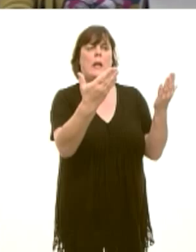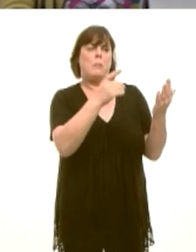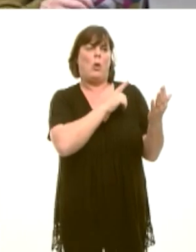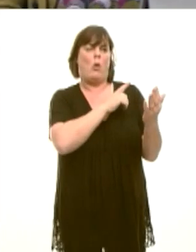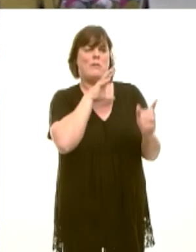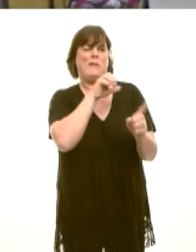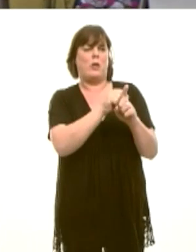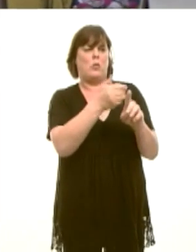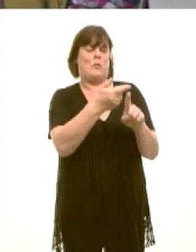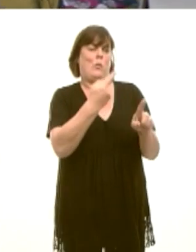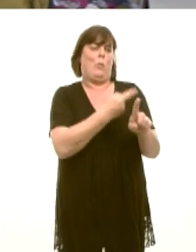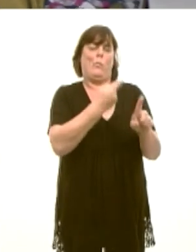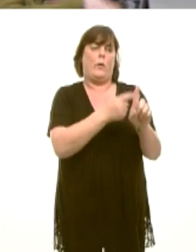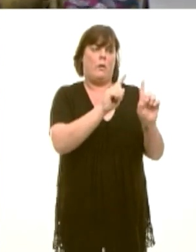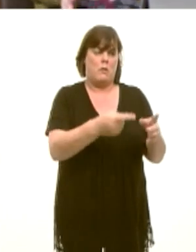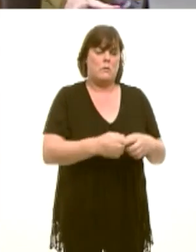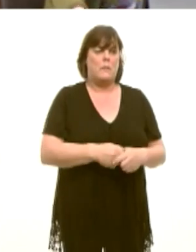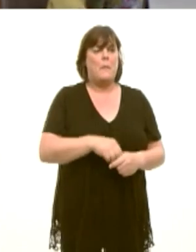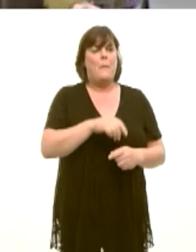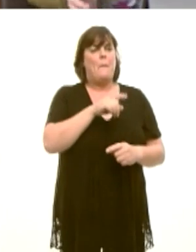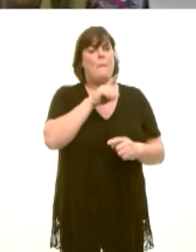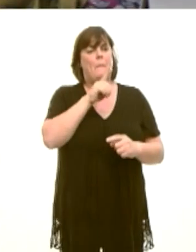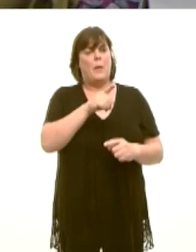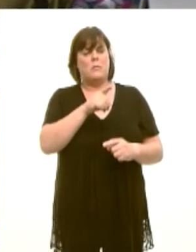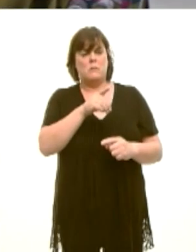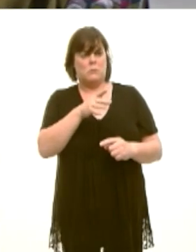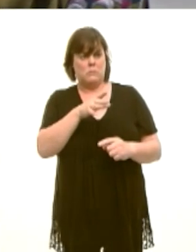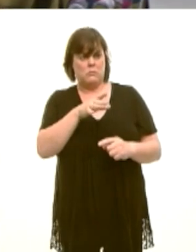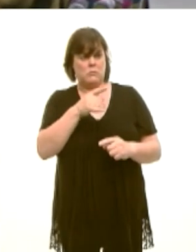Secondly, you have abdicated your responsibility to say that people will get treatment within